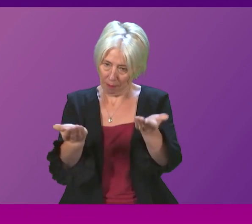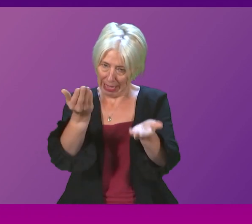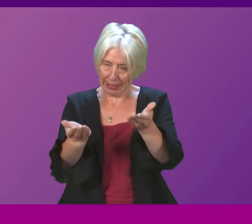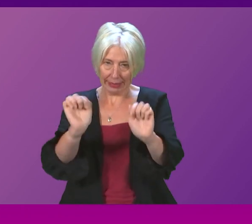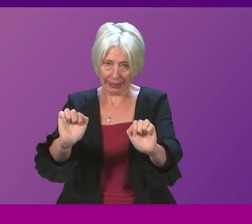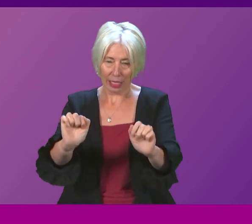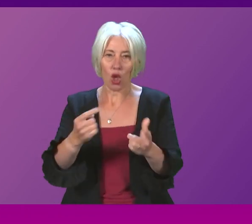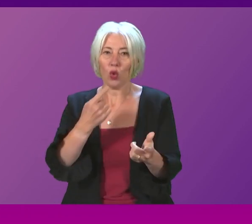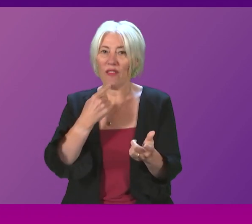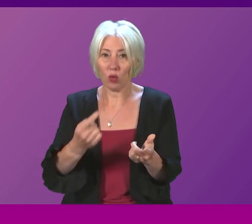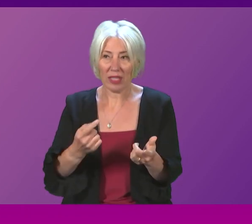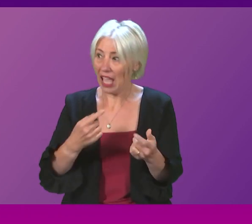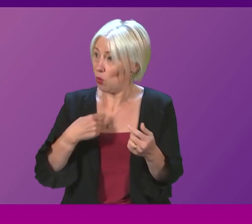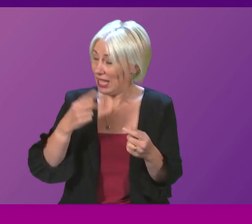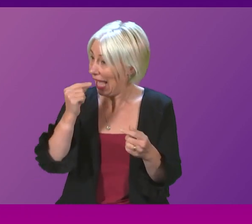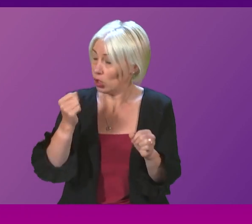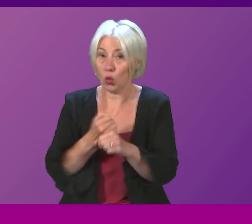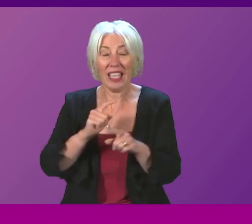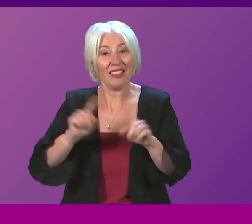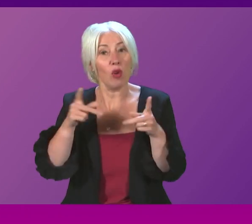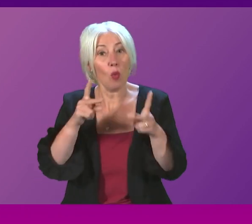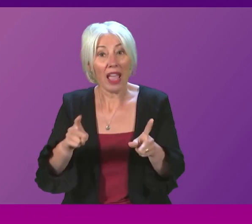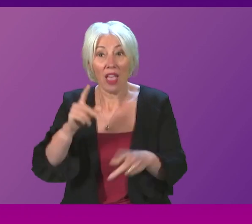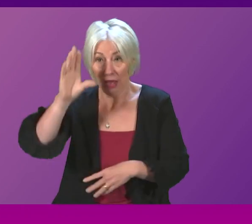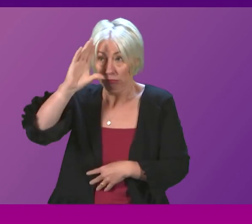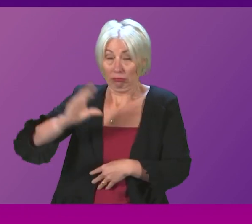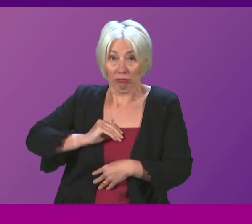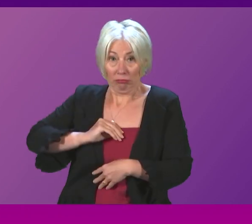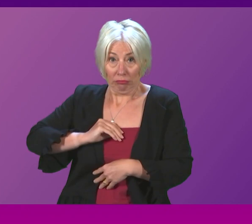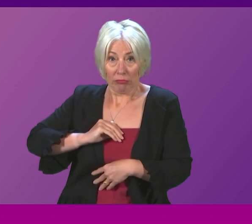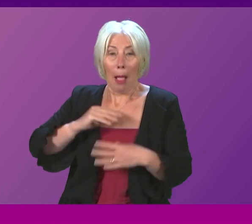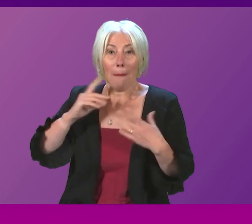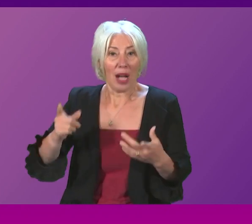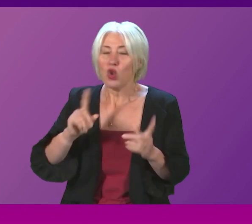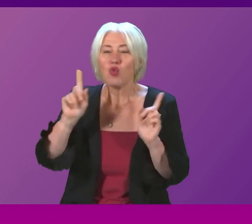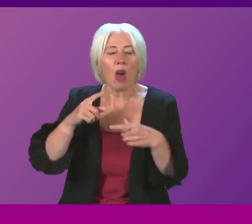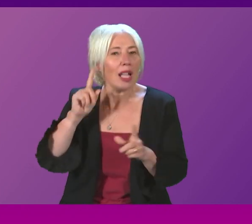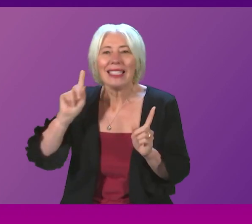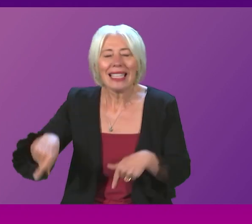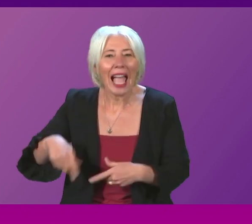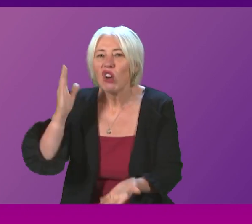Anybody can say that we should do things differently, but they cannot deny the reality.